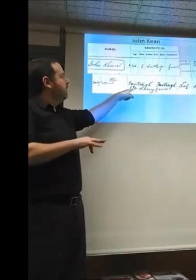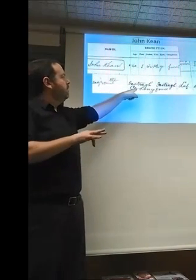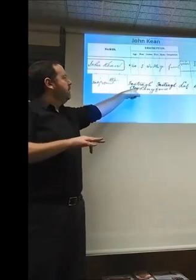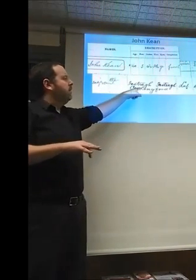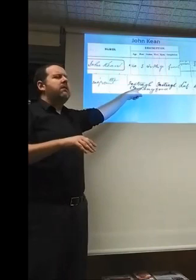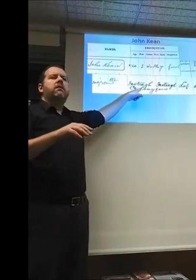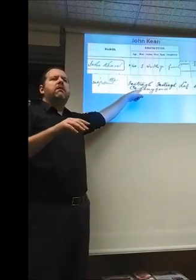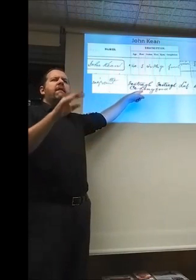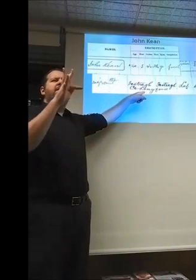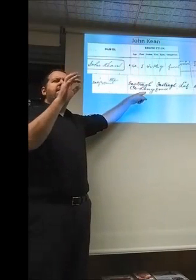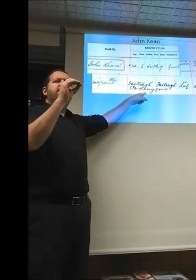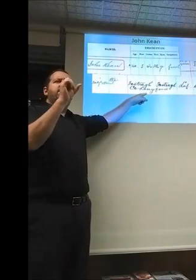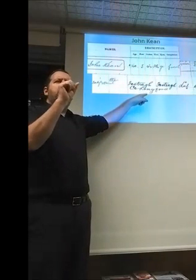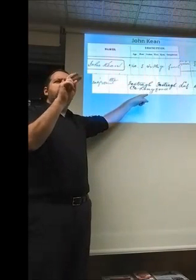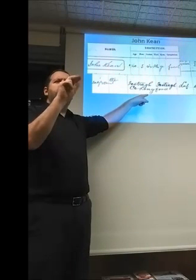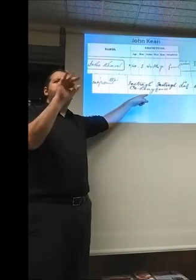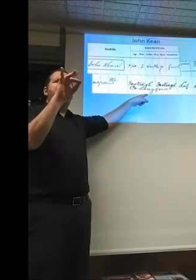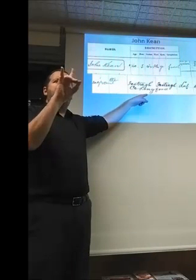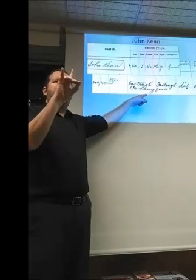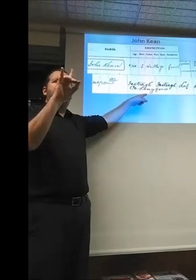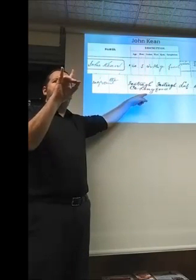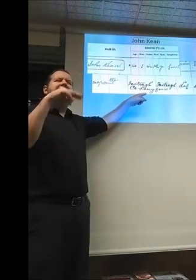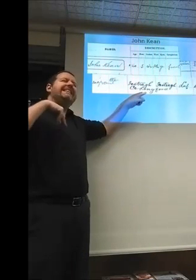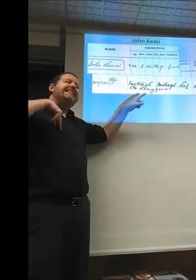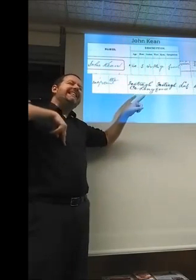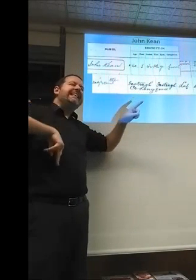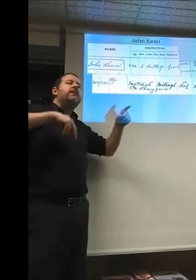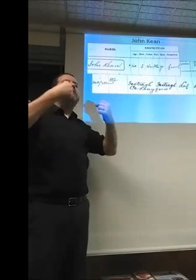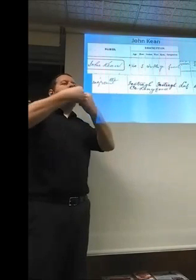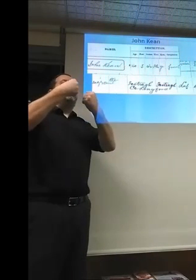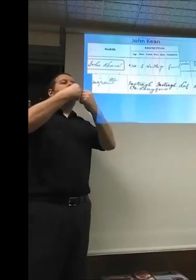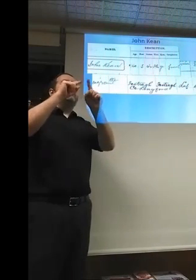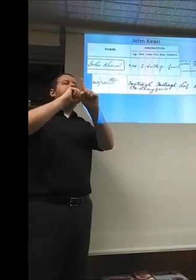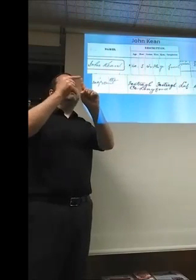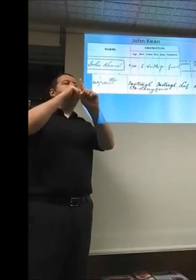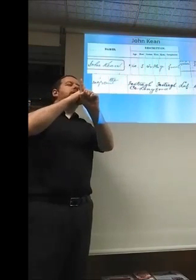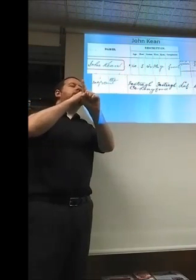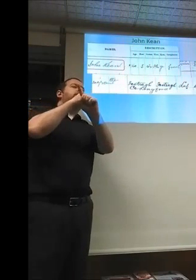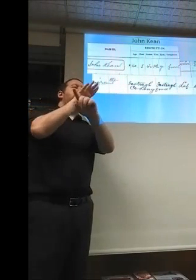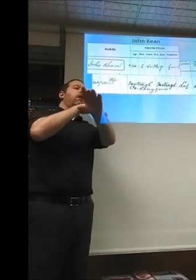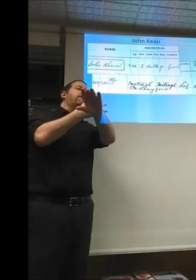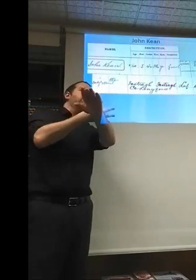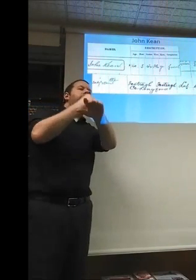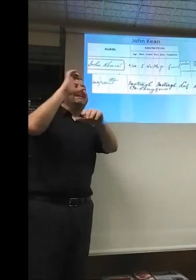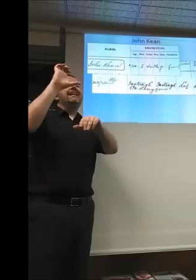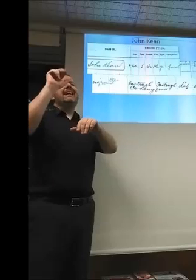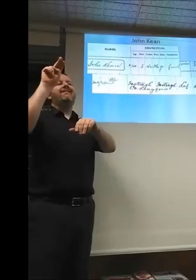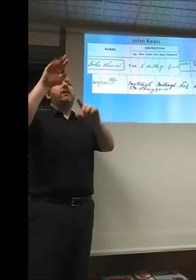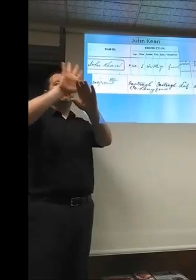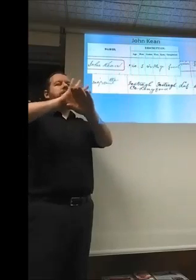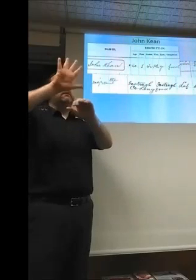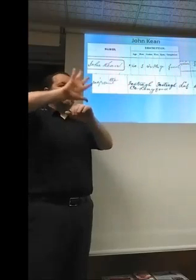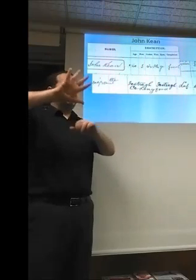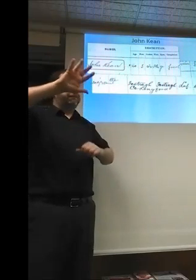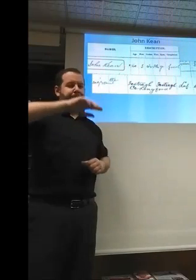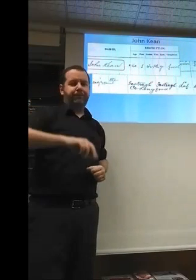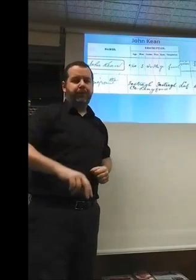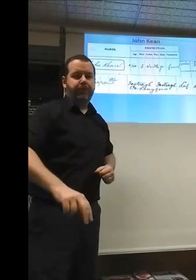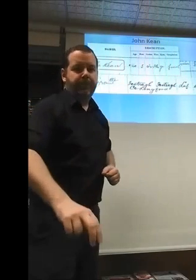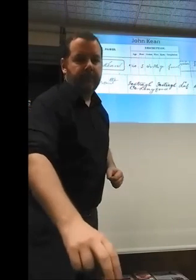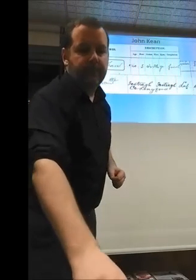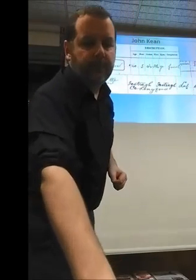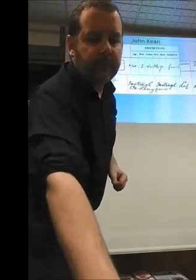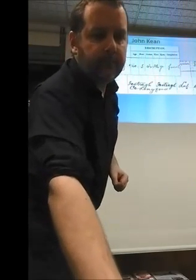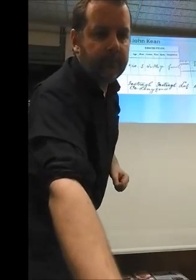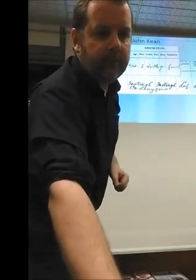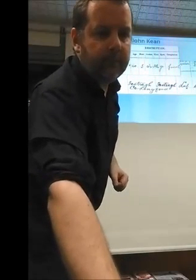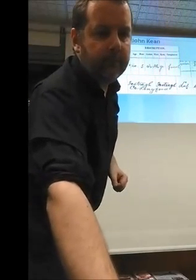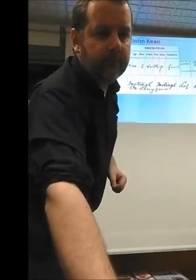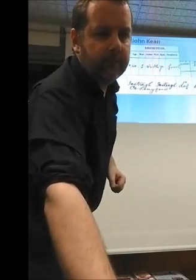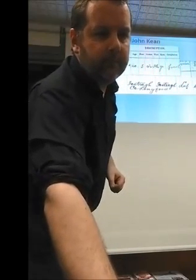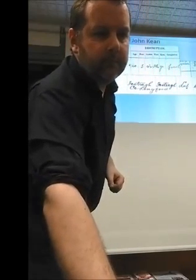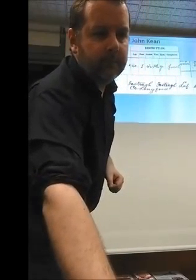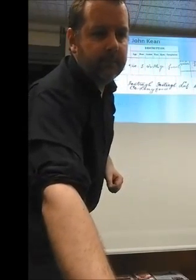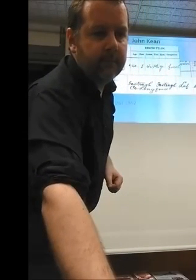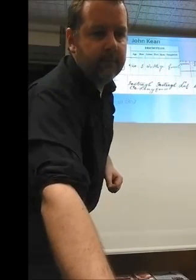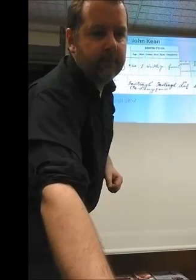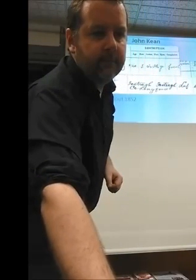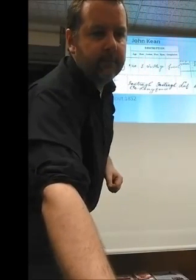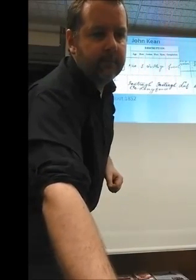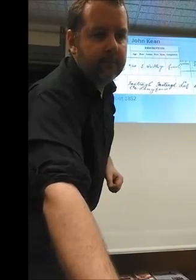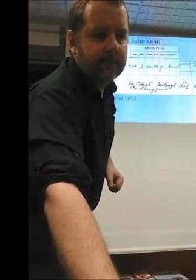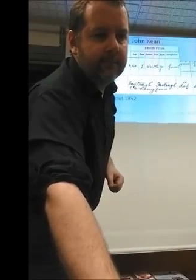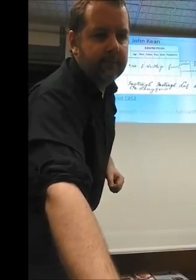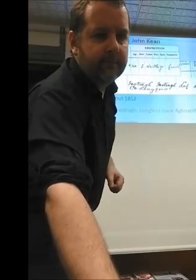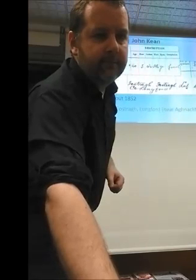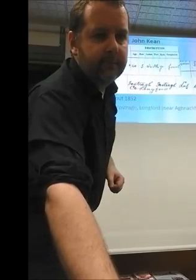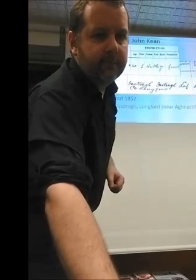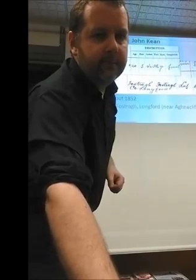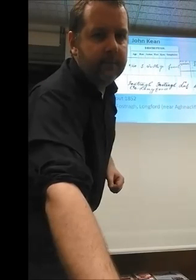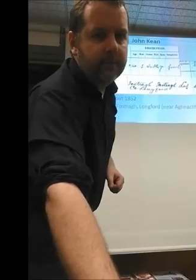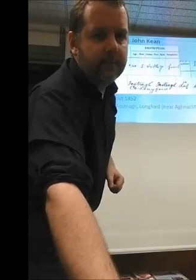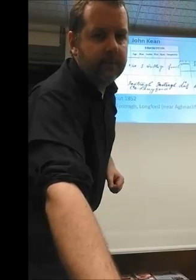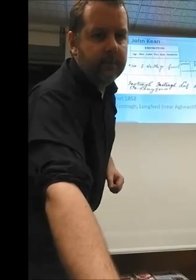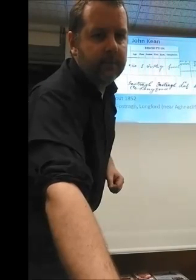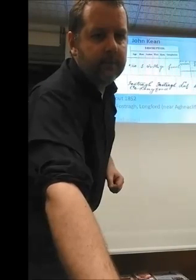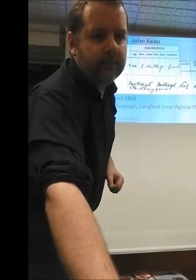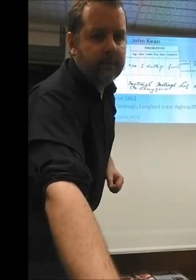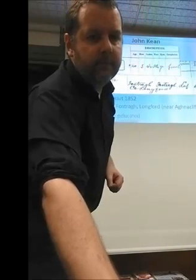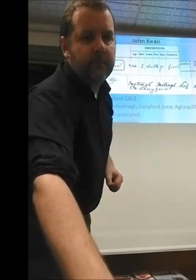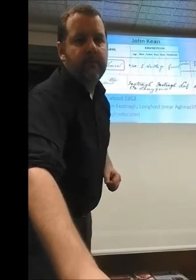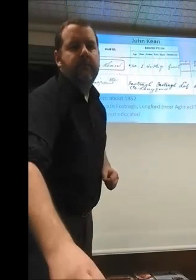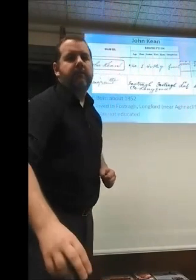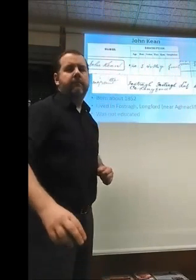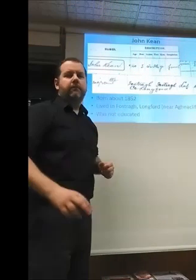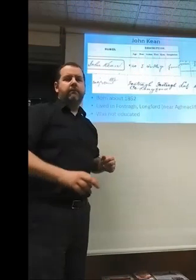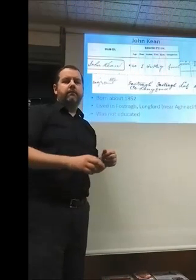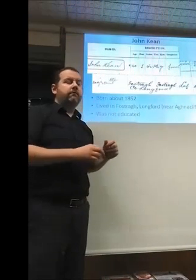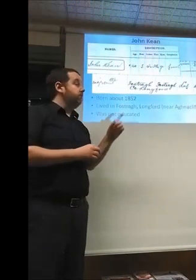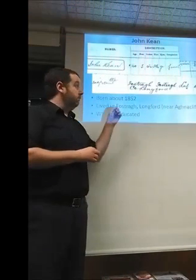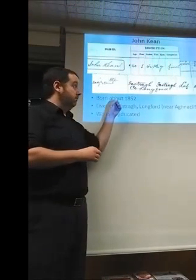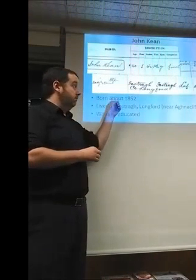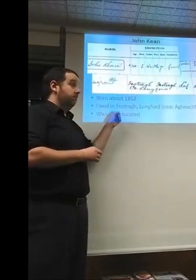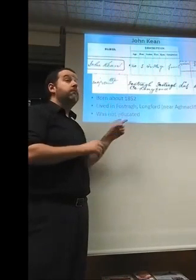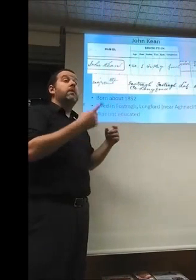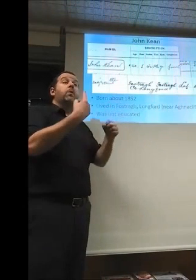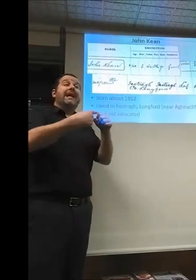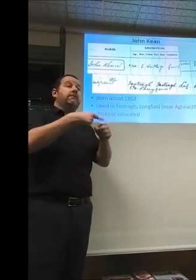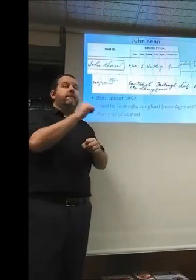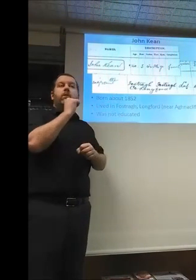So this is quite an interesting case, as you know